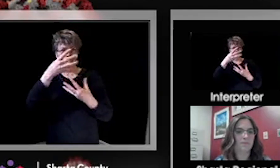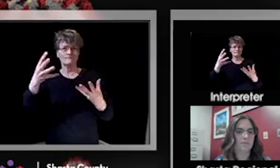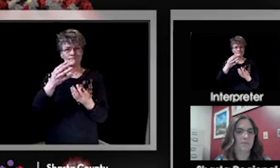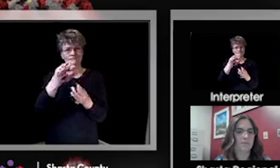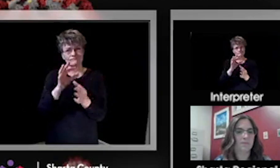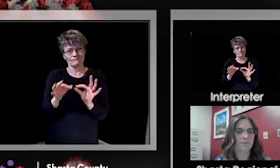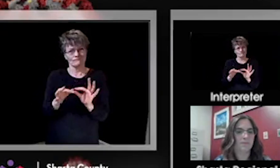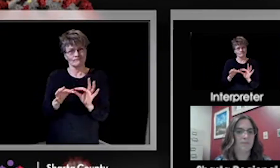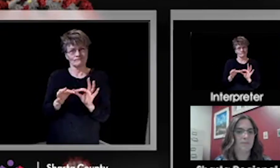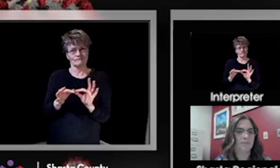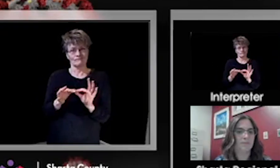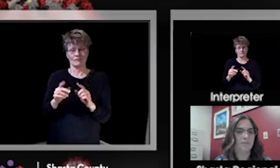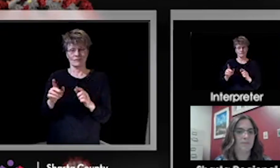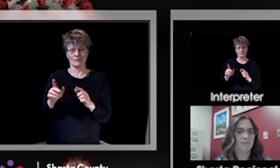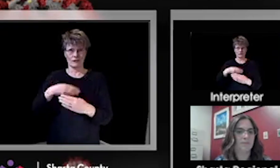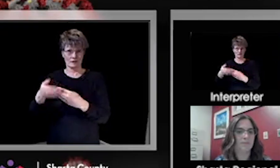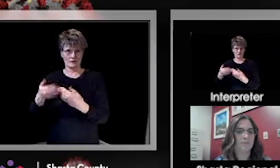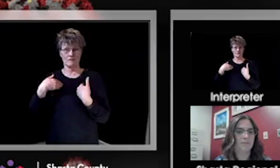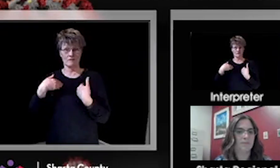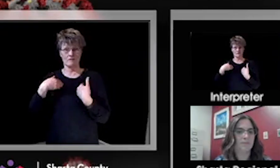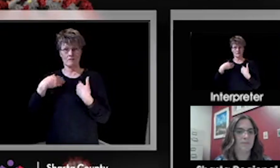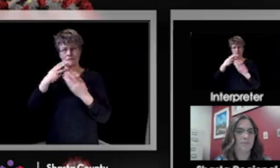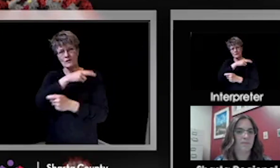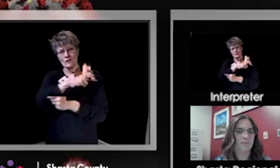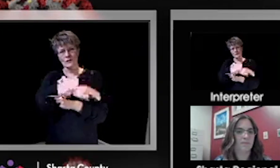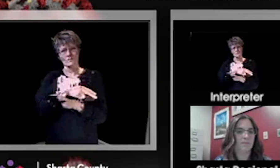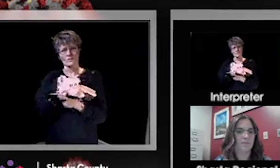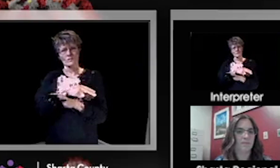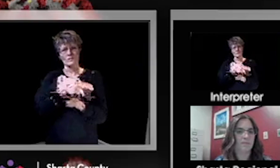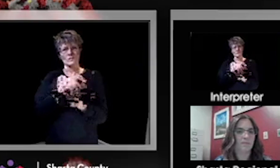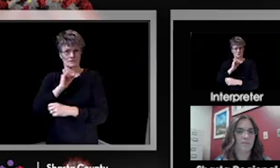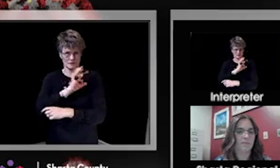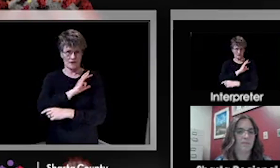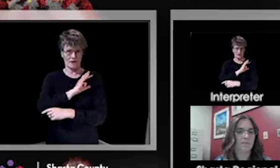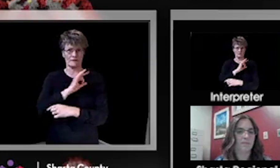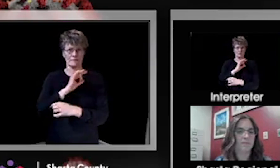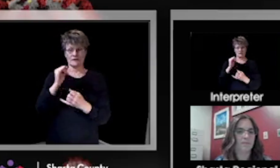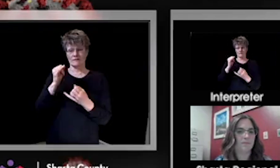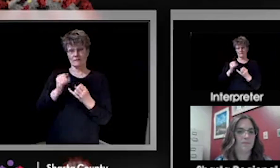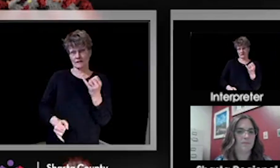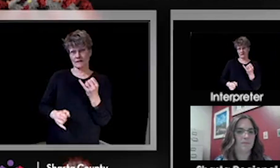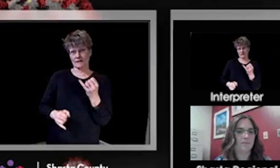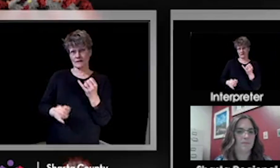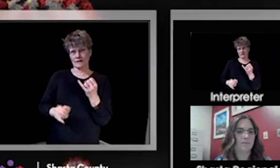a short presentation from Christy Coleman Shasta County’s Director of Housing who’s